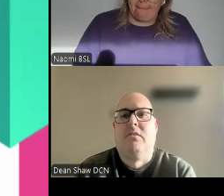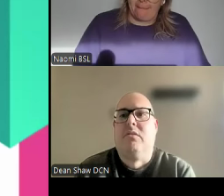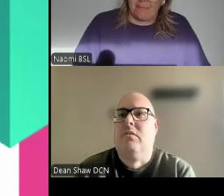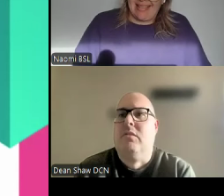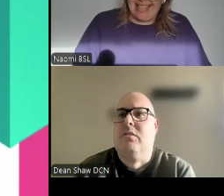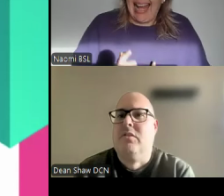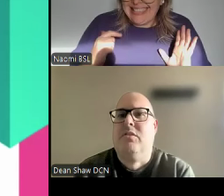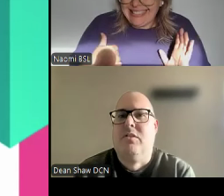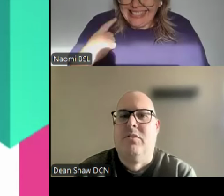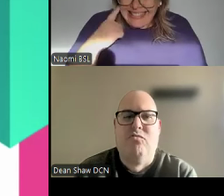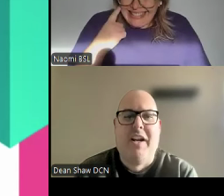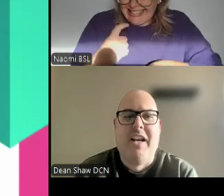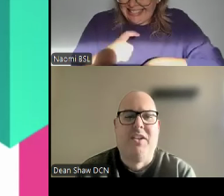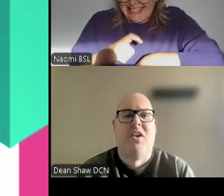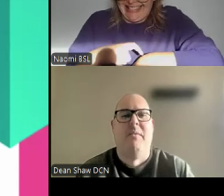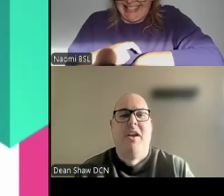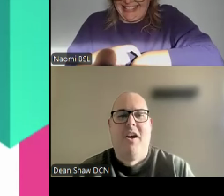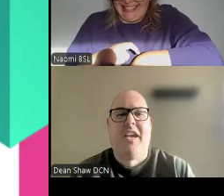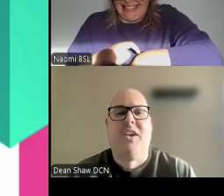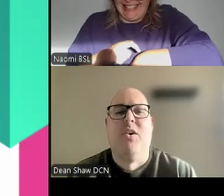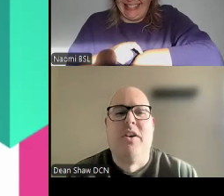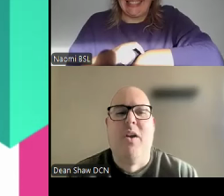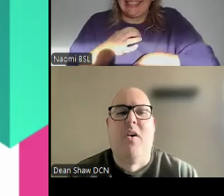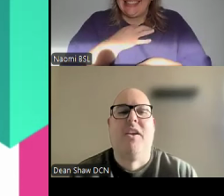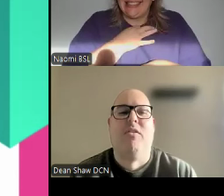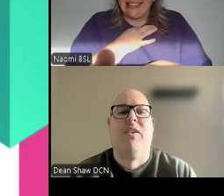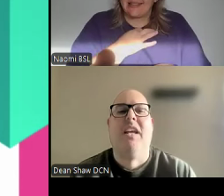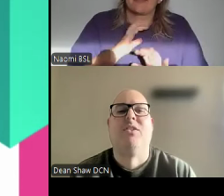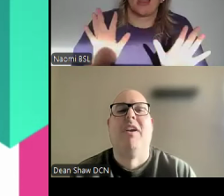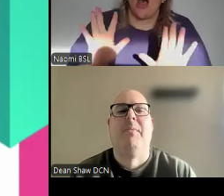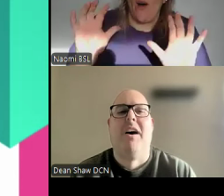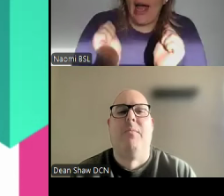I'm worried because we are at- -Running out of time. Okay, cool. No, I agree with you. Let's wrap it up.